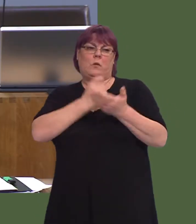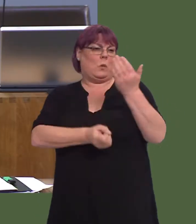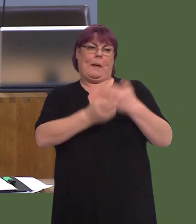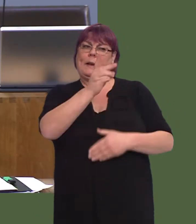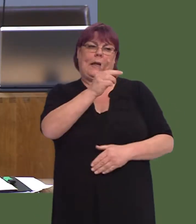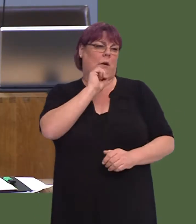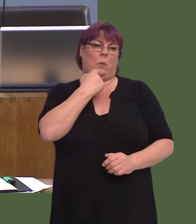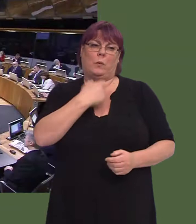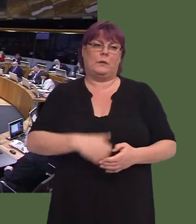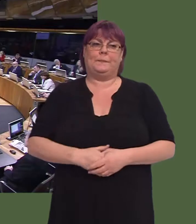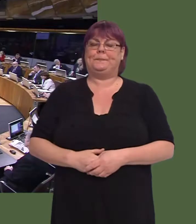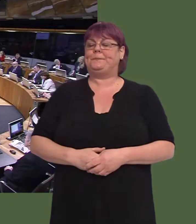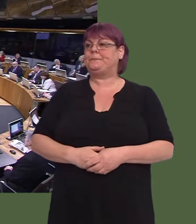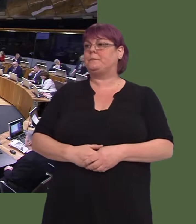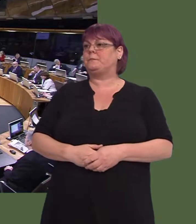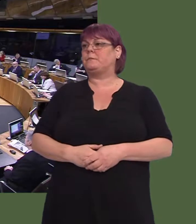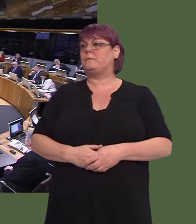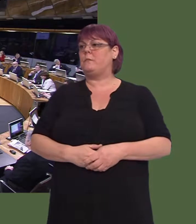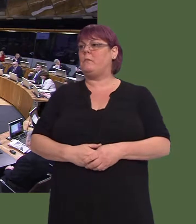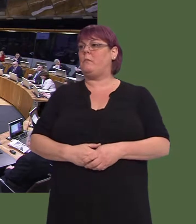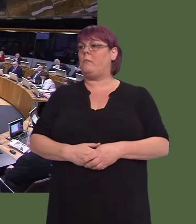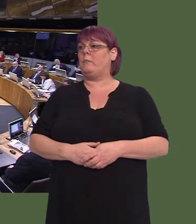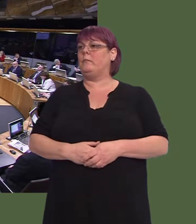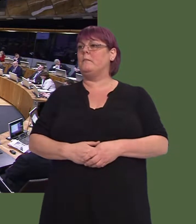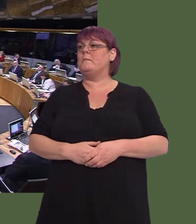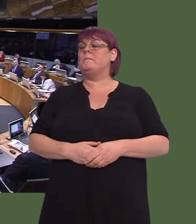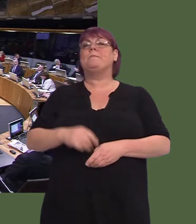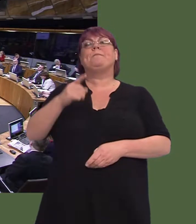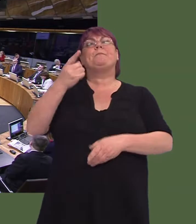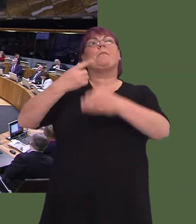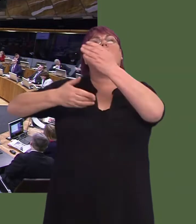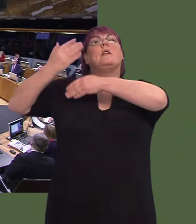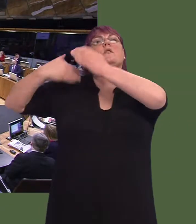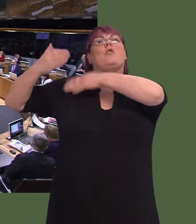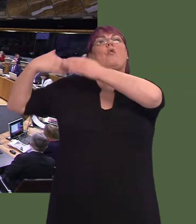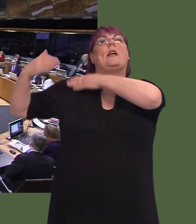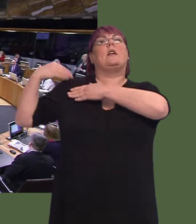Bethan Jenkins AM: Well, historical sexual abuse doesn't become historical if we deal